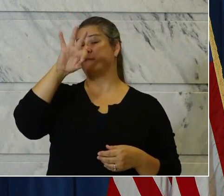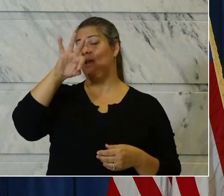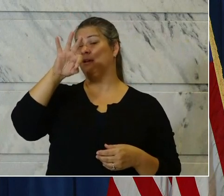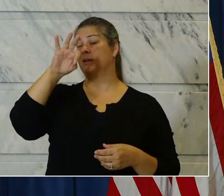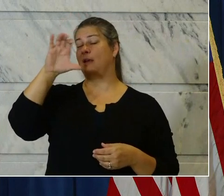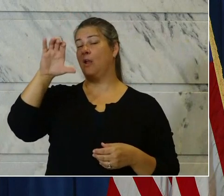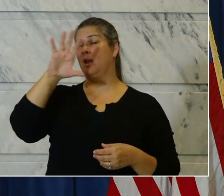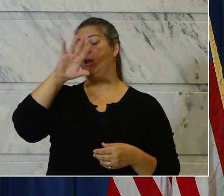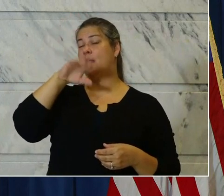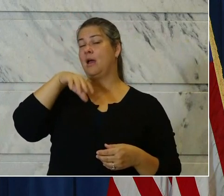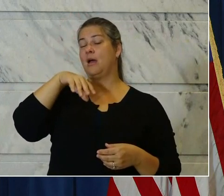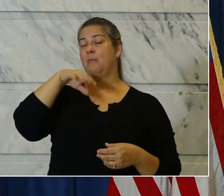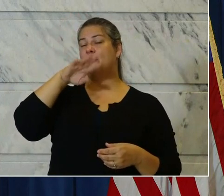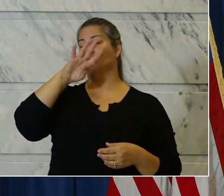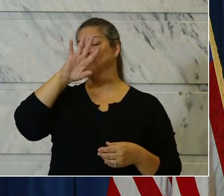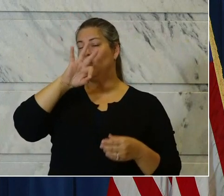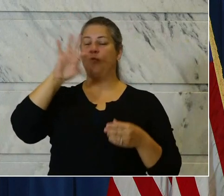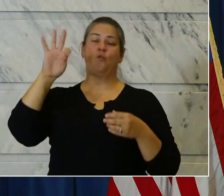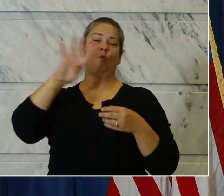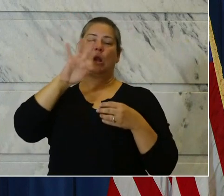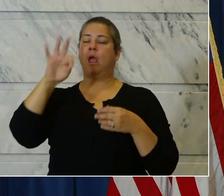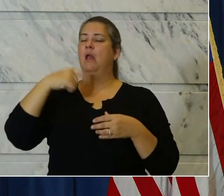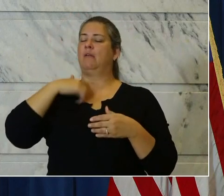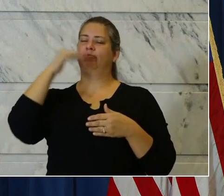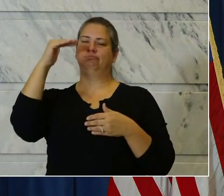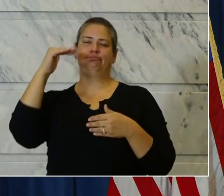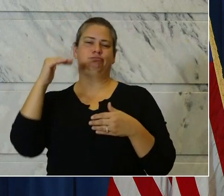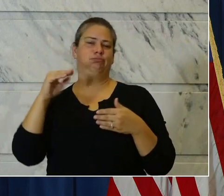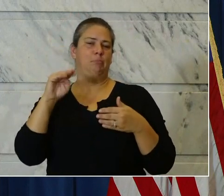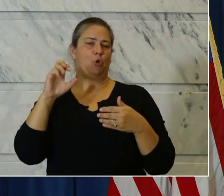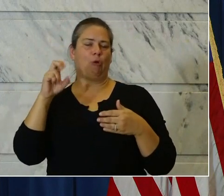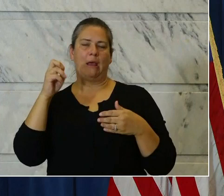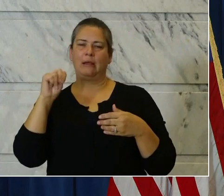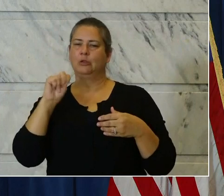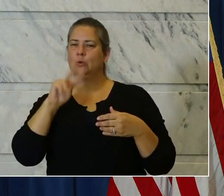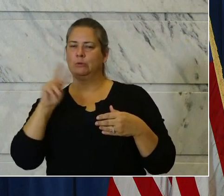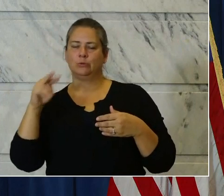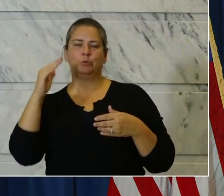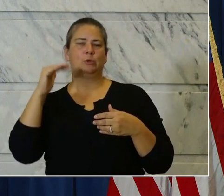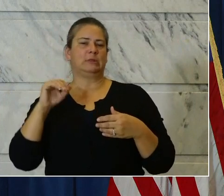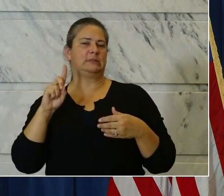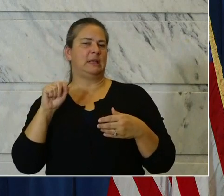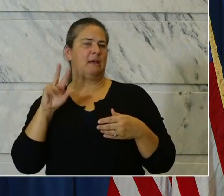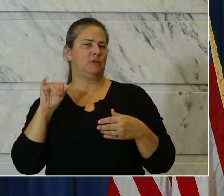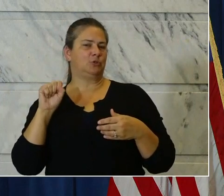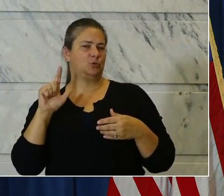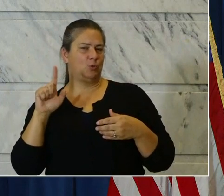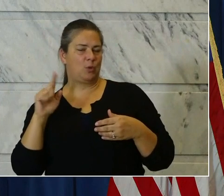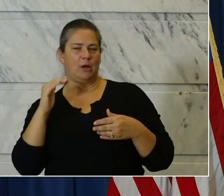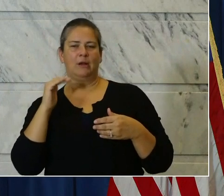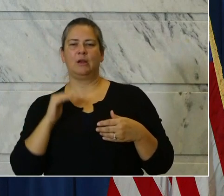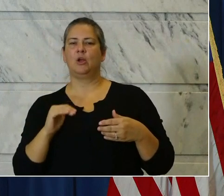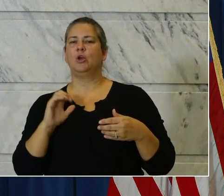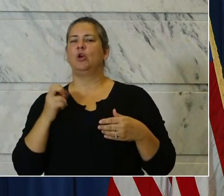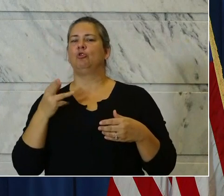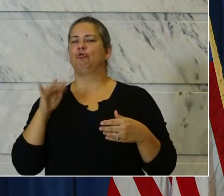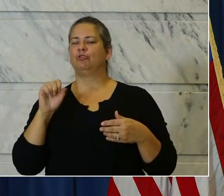HUNDRED SEVENTY SIX FACED A HUNDRED FIFTY NINE MADISON FORTY FOUR PARDON IN LAUREL